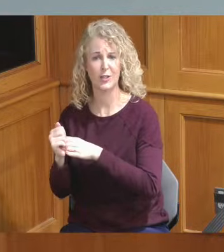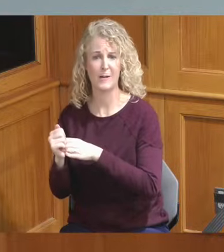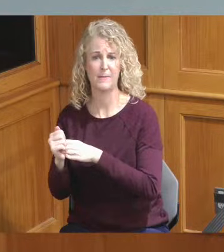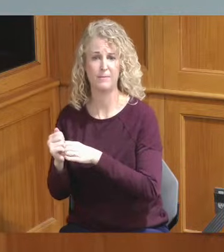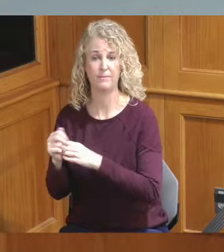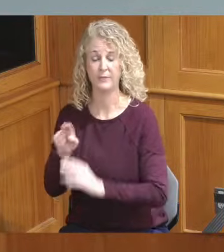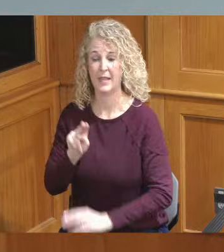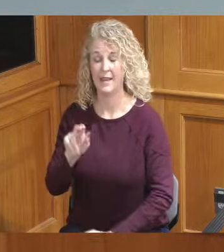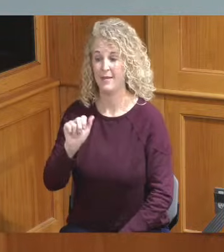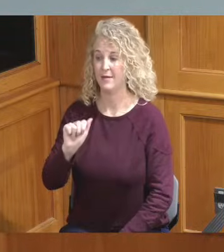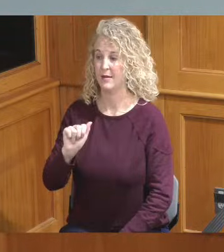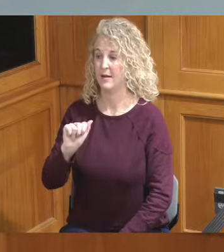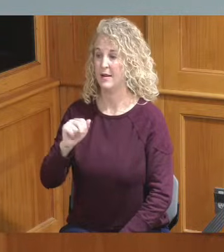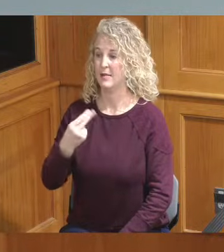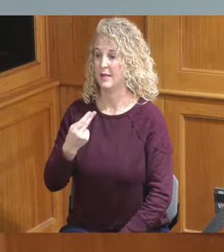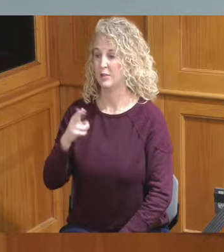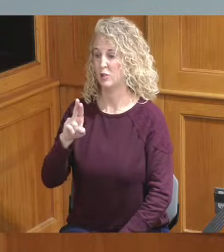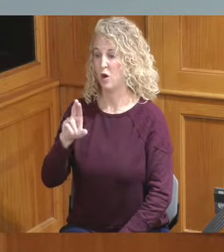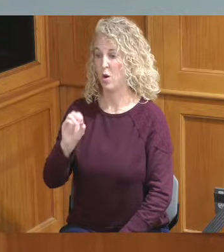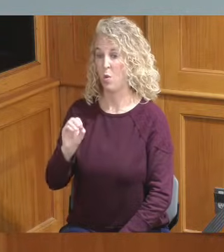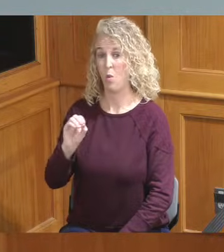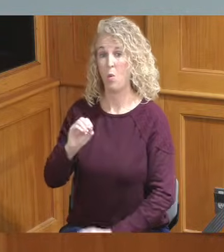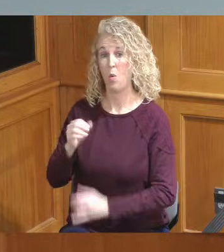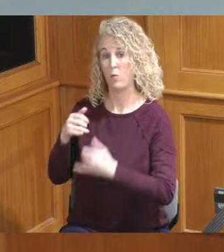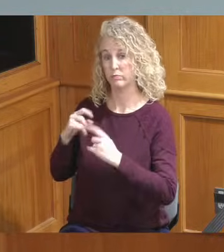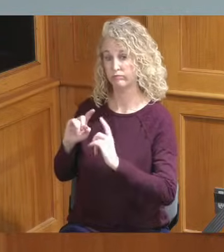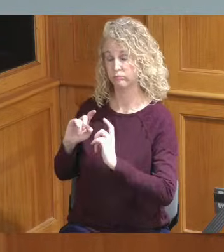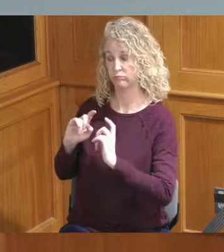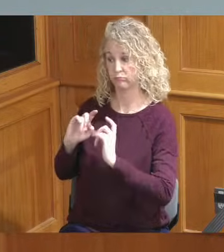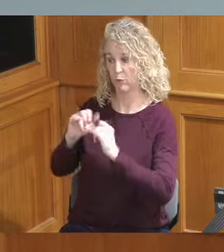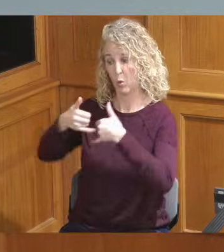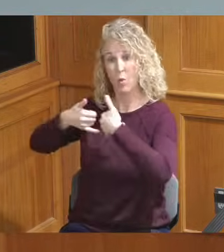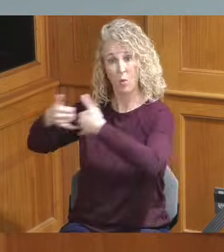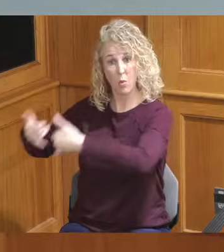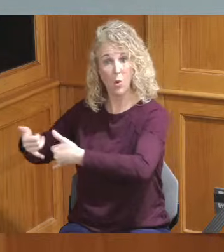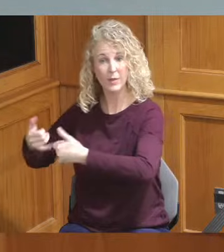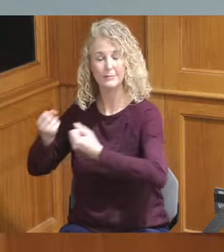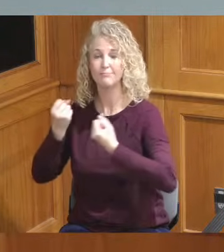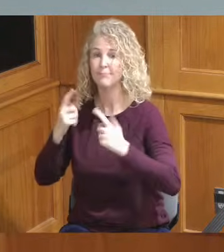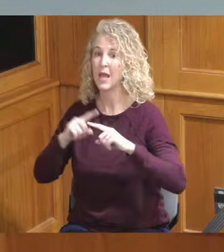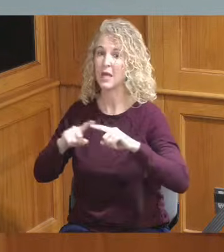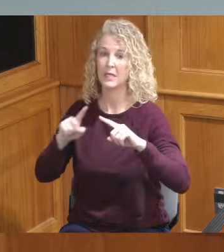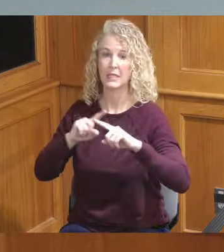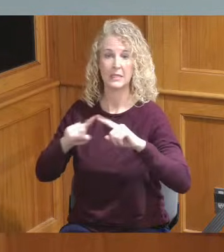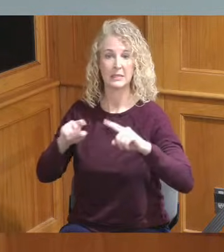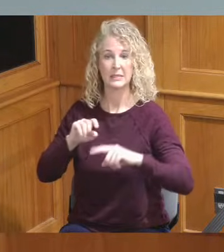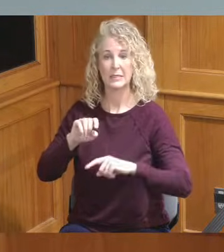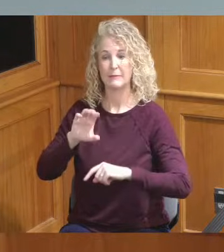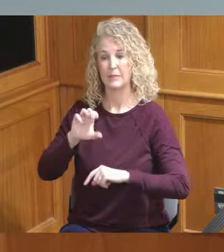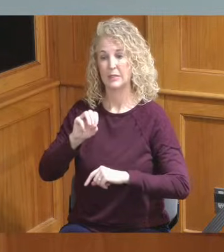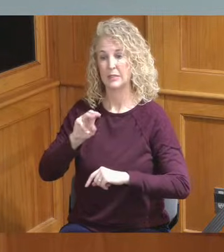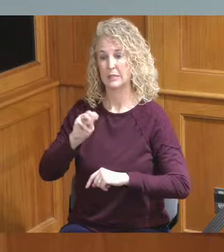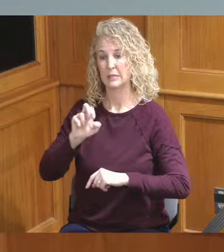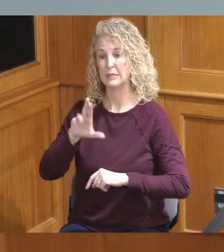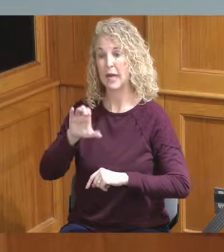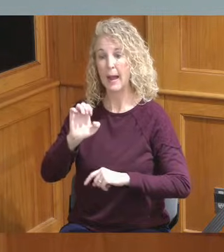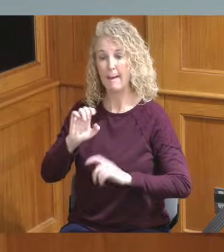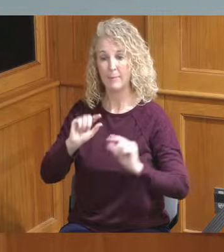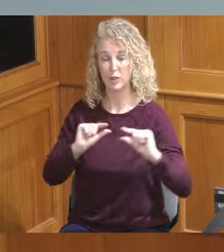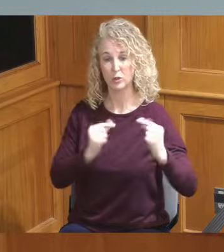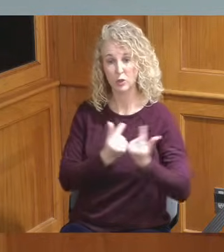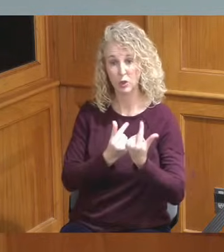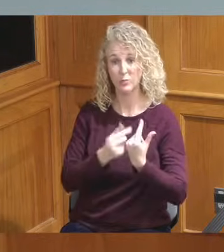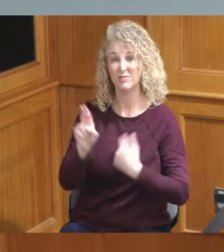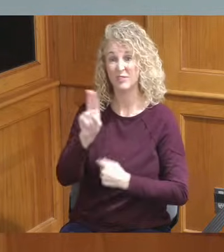NHRO and multiple chambers of commerce, recognized and testified in the US House of Representatives